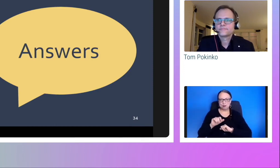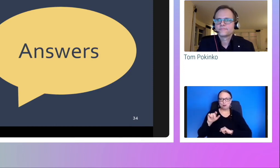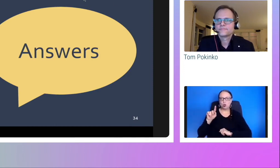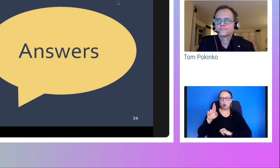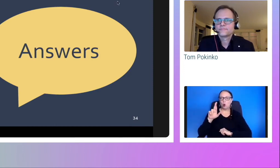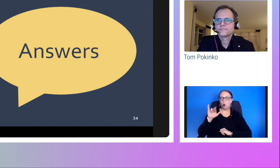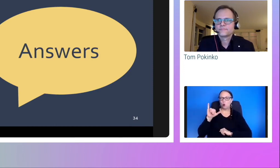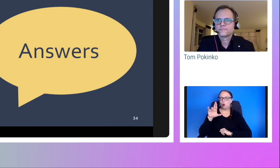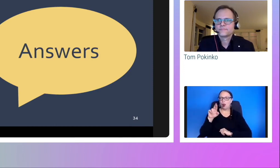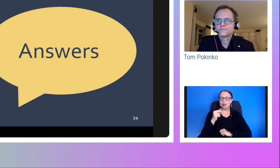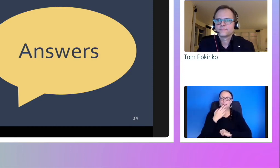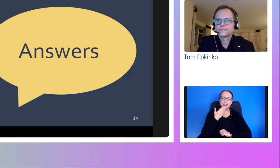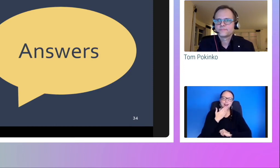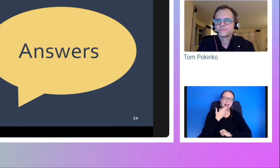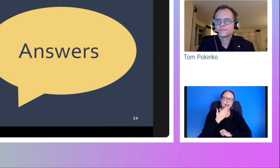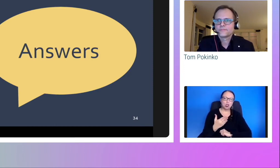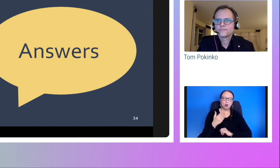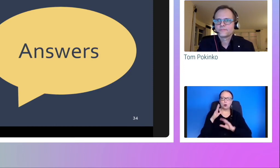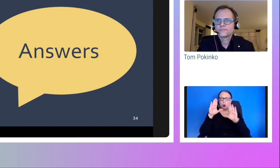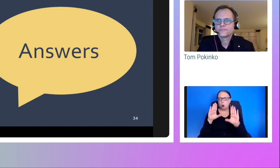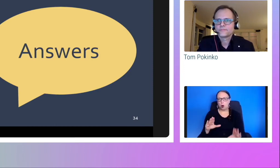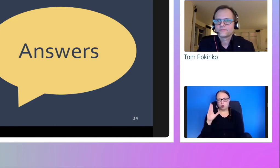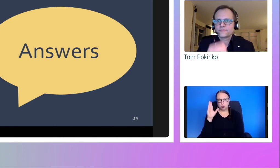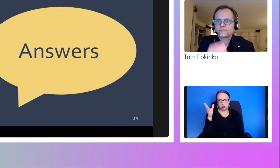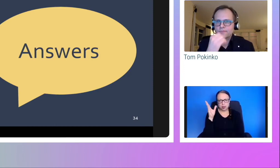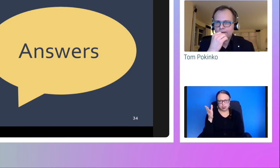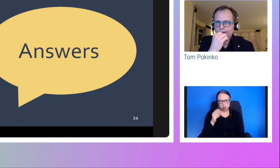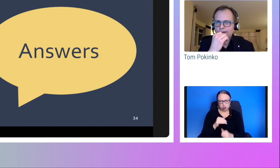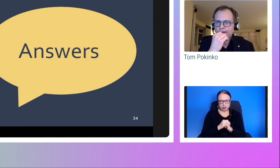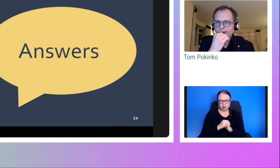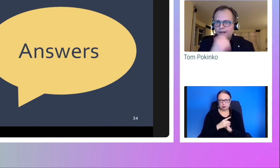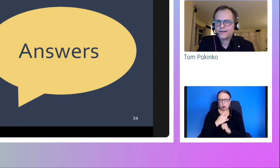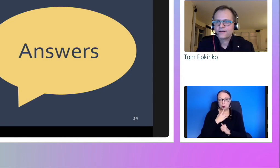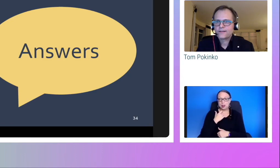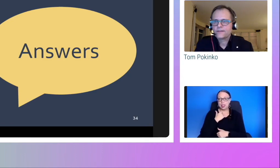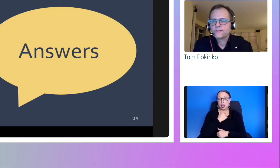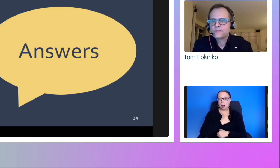fantastic presentation. I do wanna apologize for our viewers